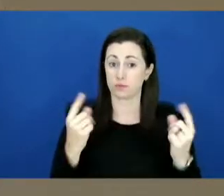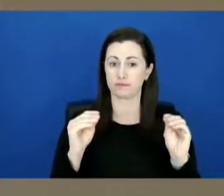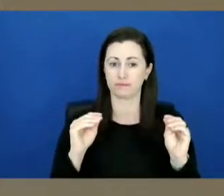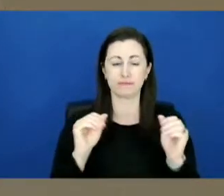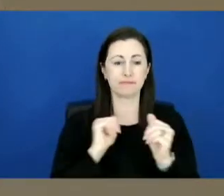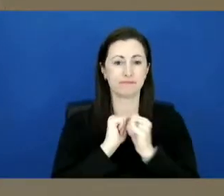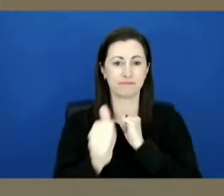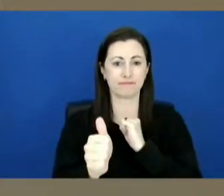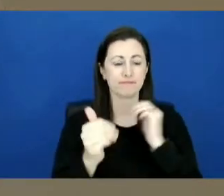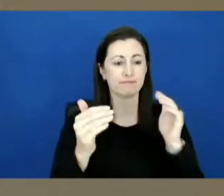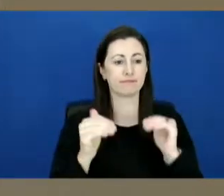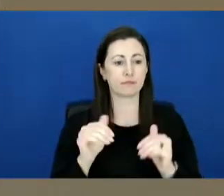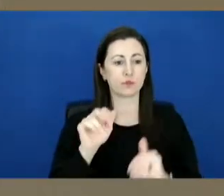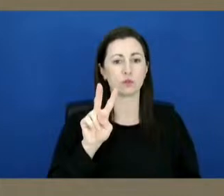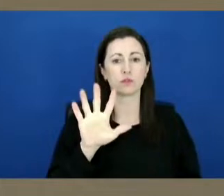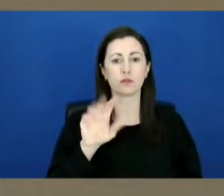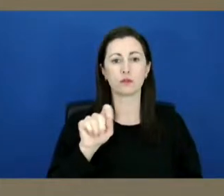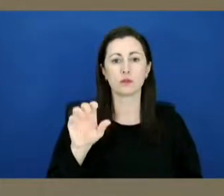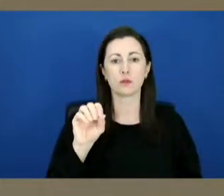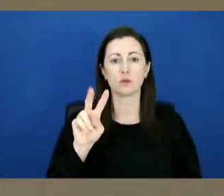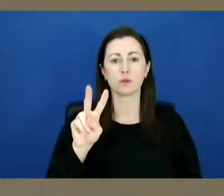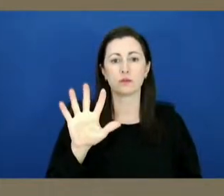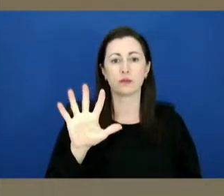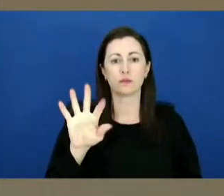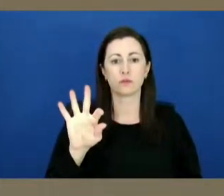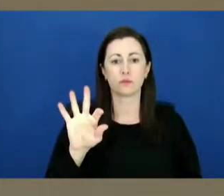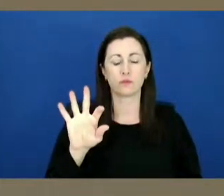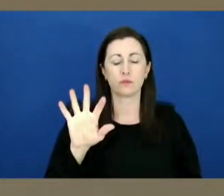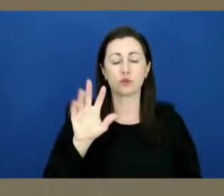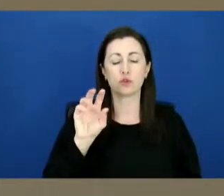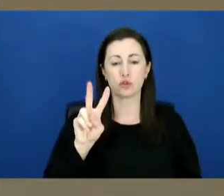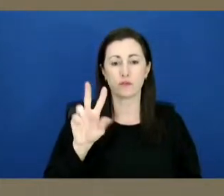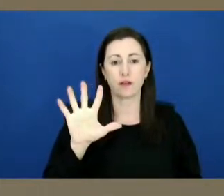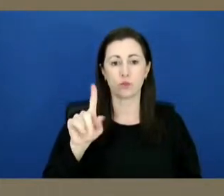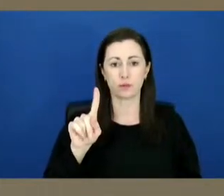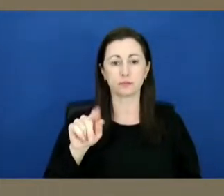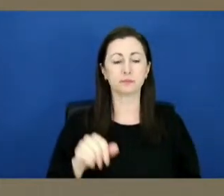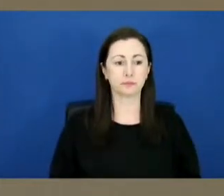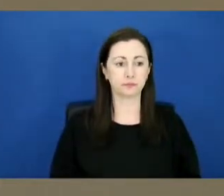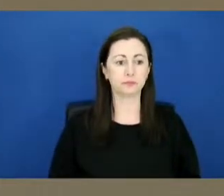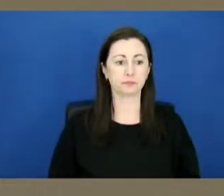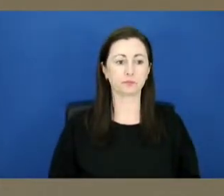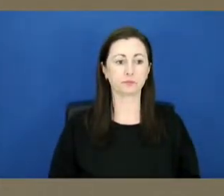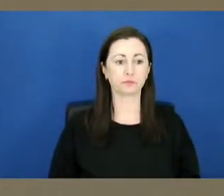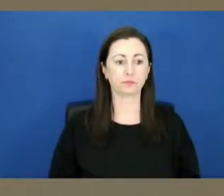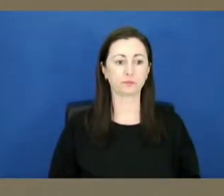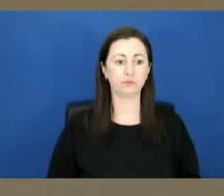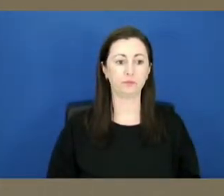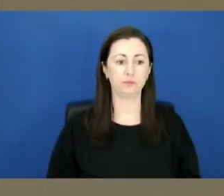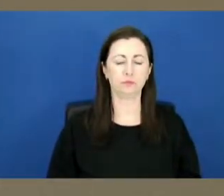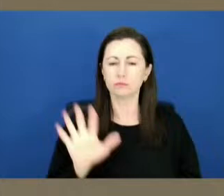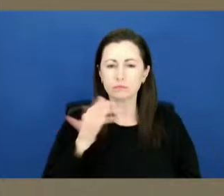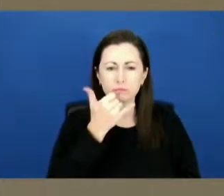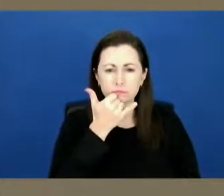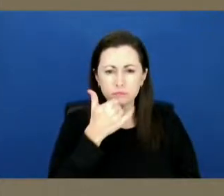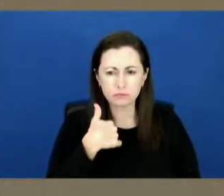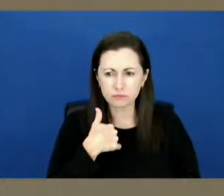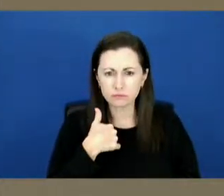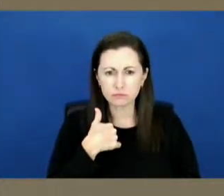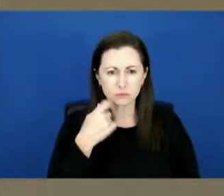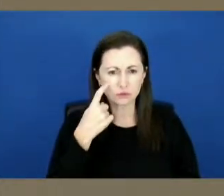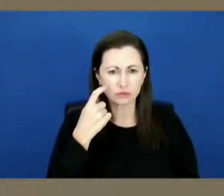ANY UNREADINESS?